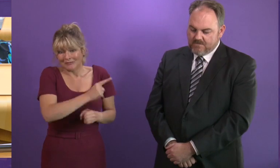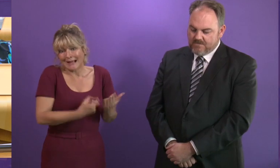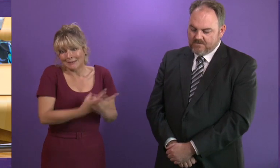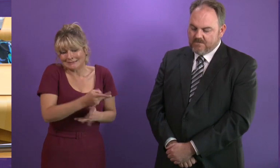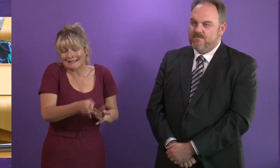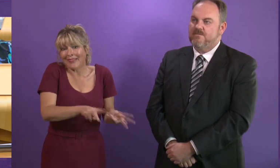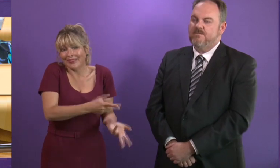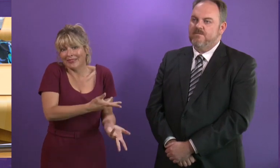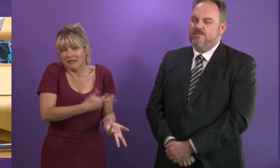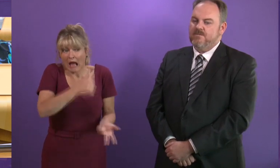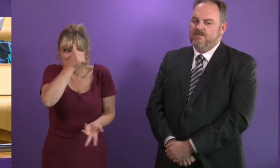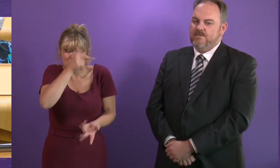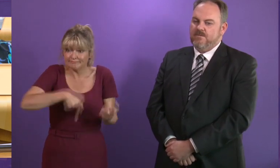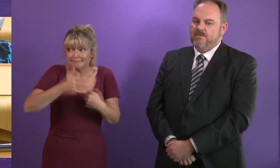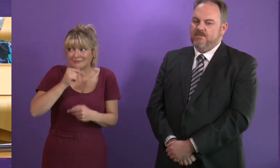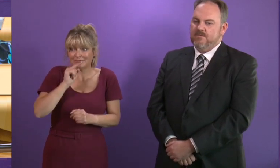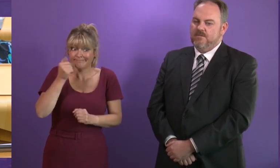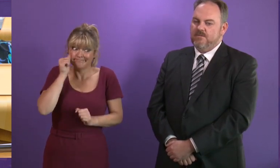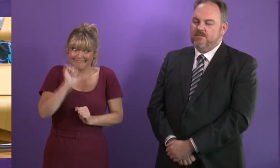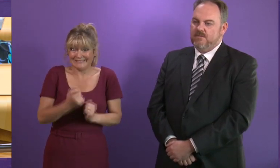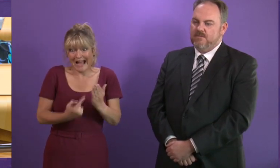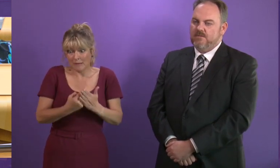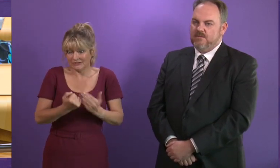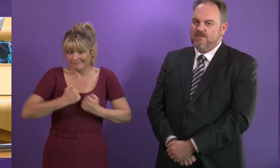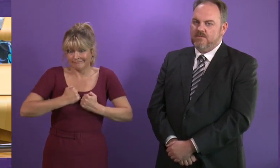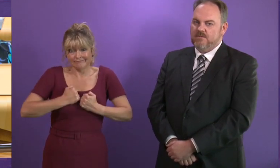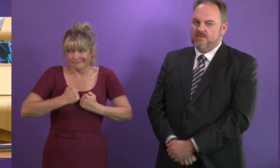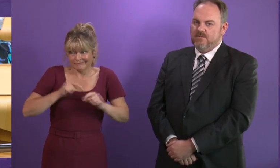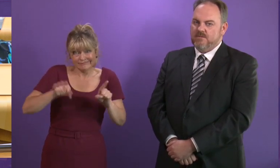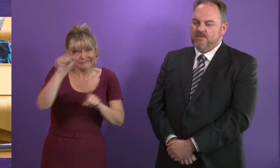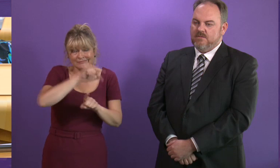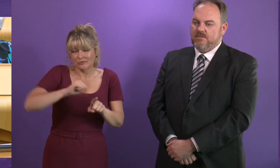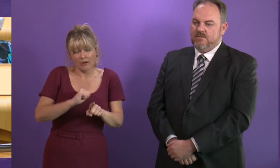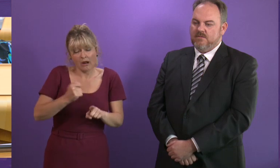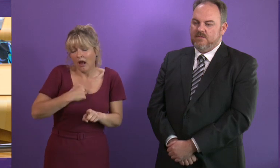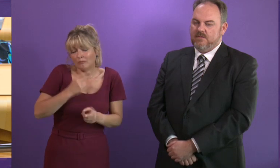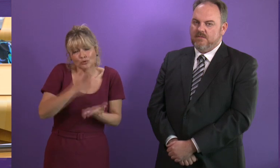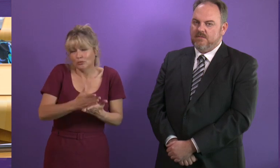of tragic cases of that nature. It is important that we do everything that we can to reduce